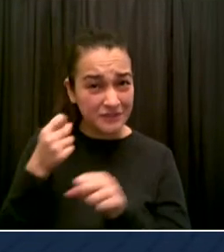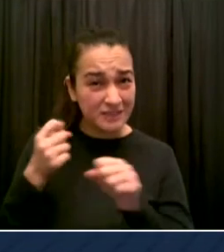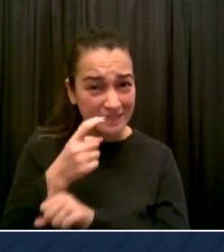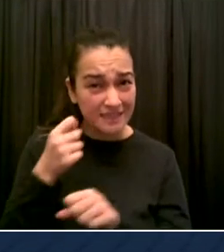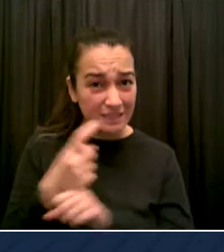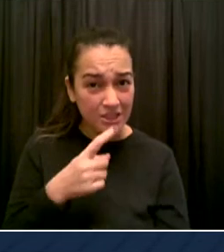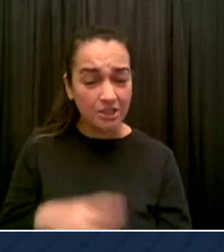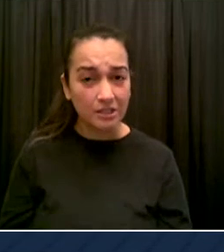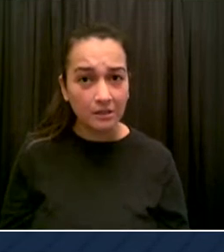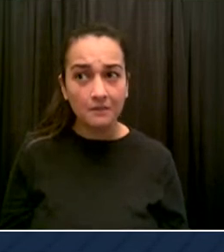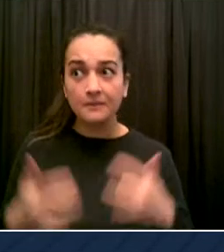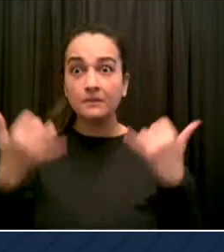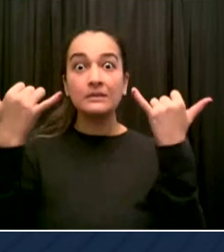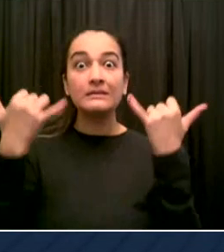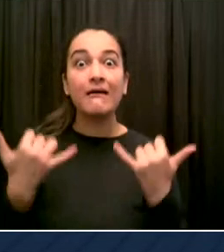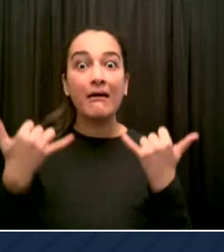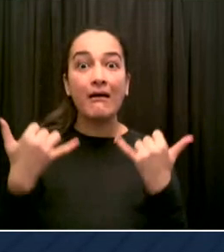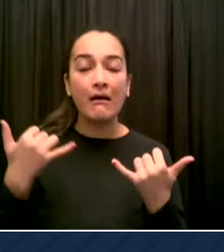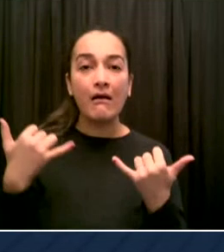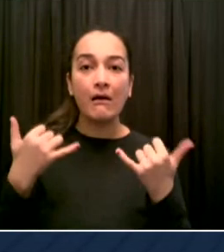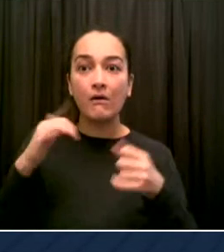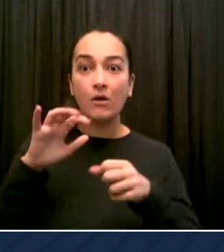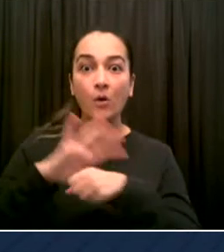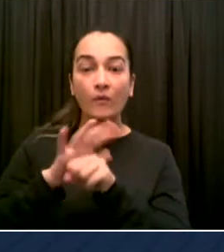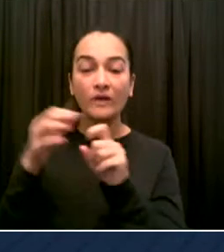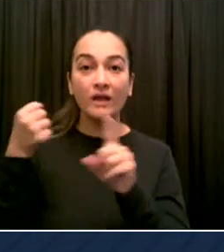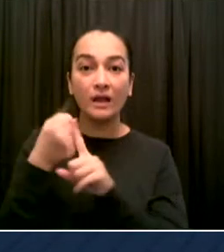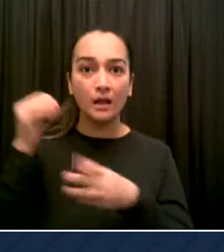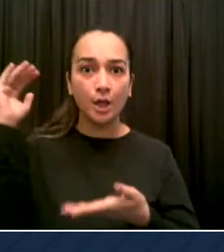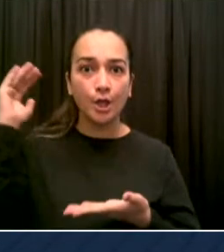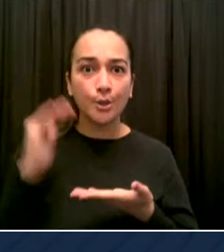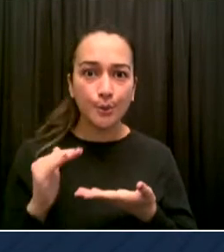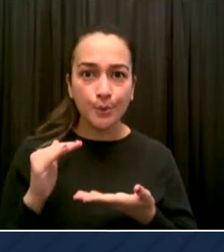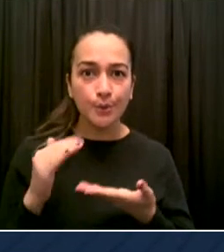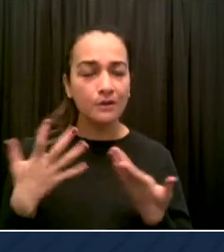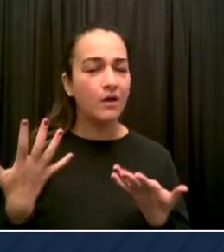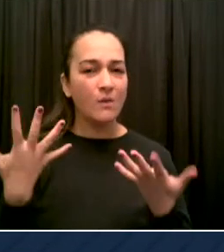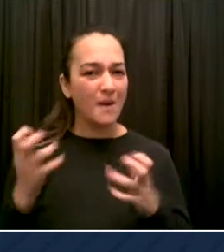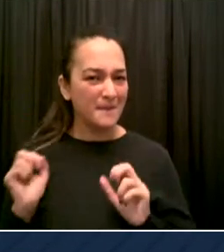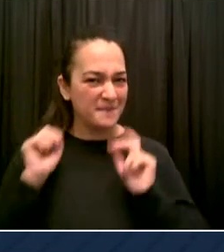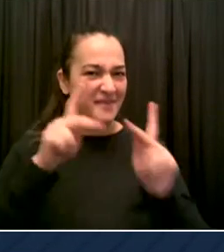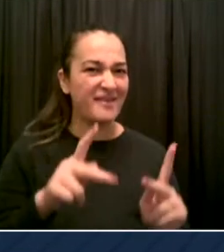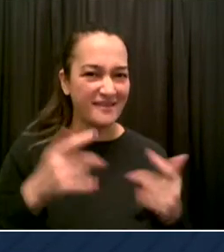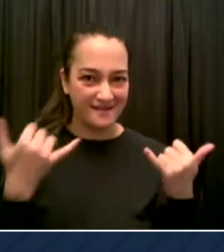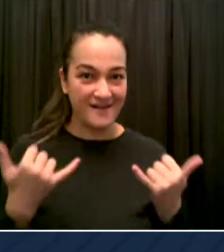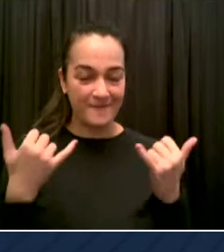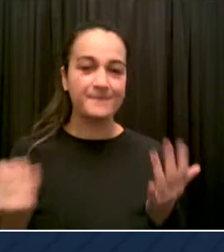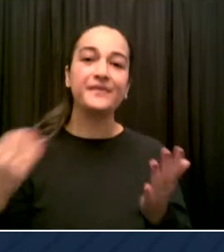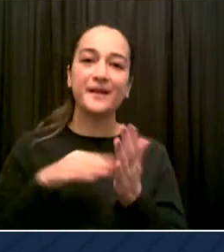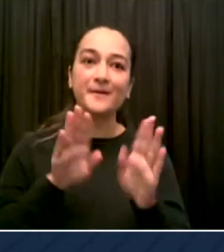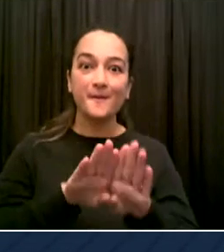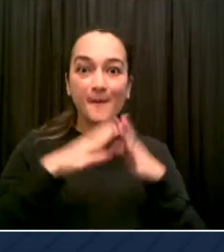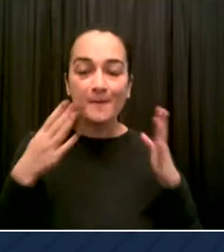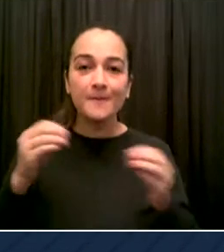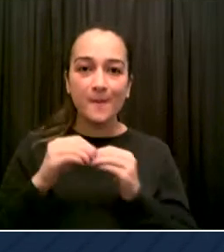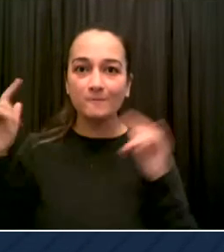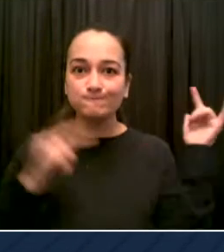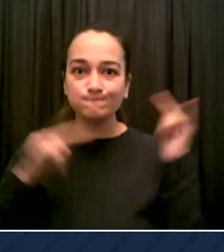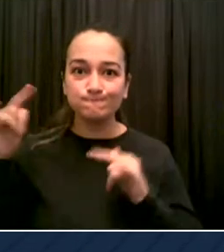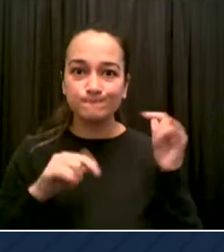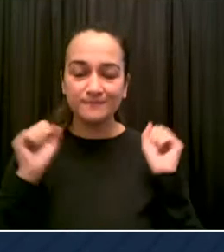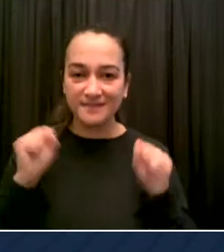THE WORLD AGAIN WHAT MAKES US